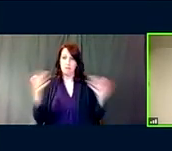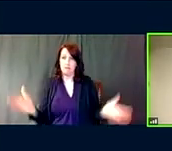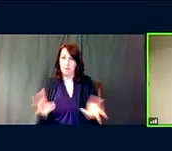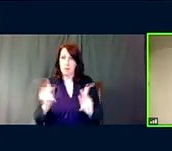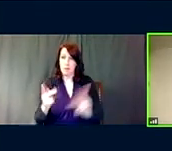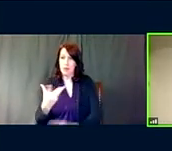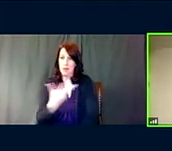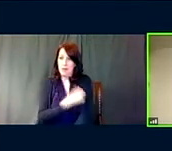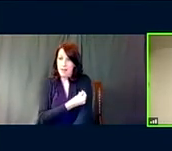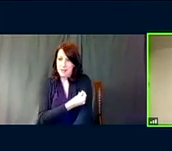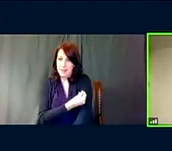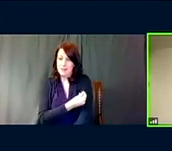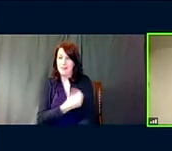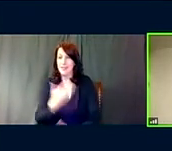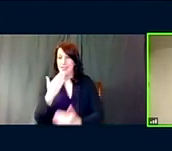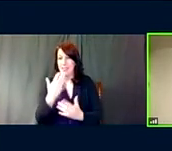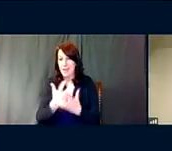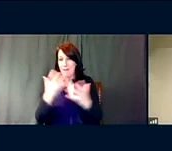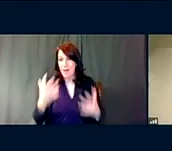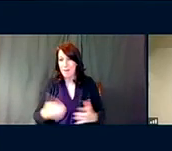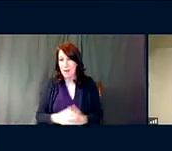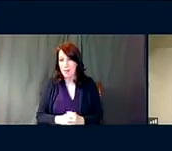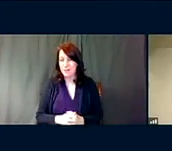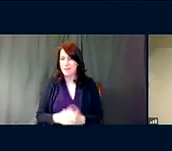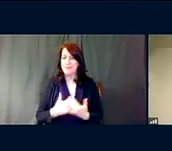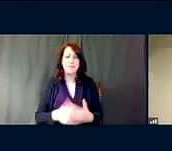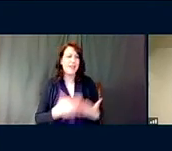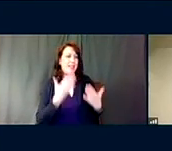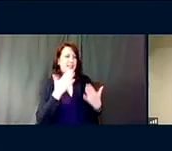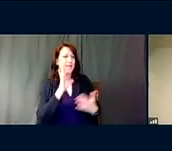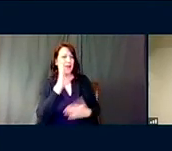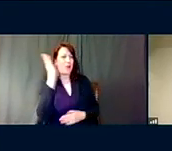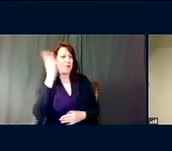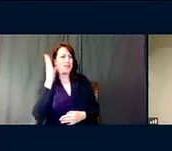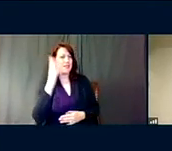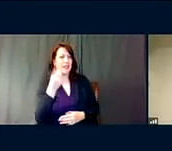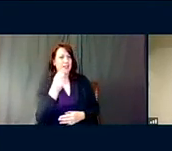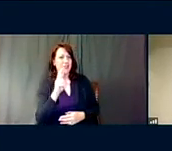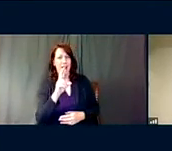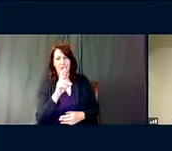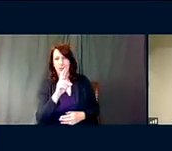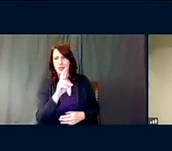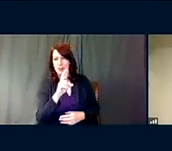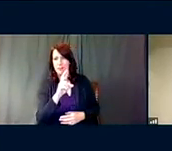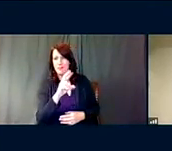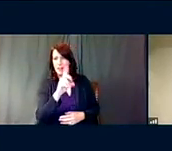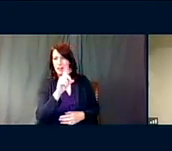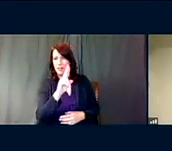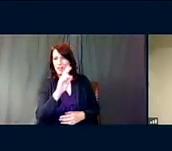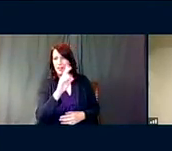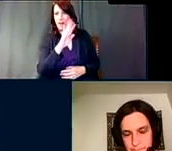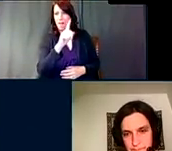READILY AVAILABLE. THANK YOU VERY MUCH. THANK YOU FOR YOUR